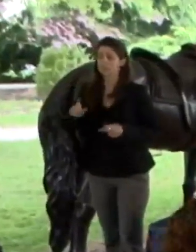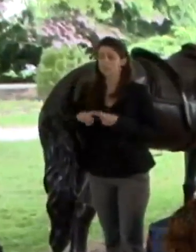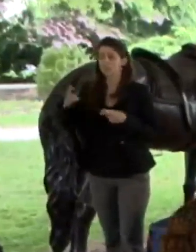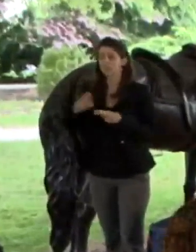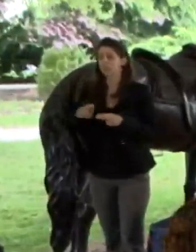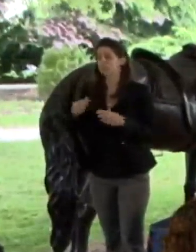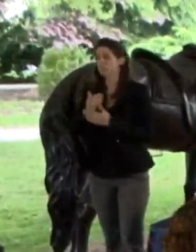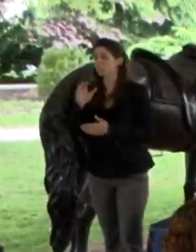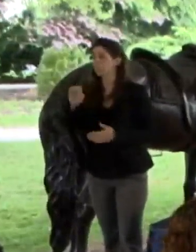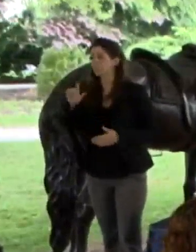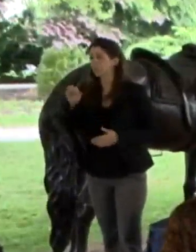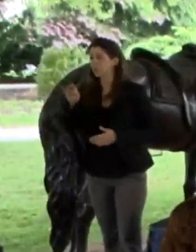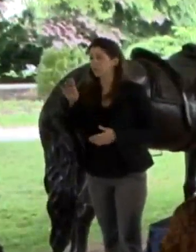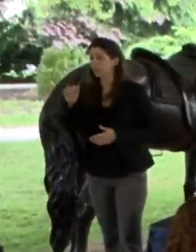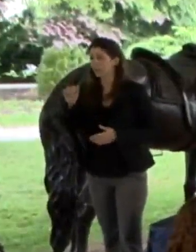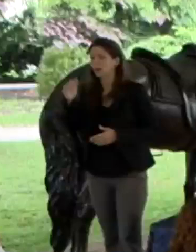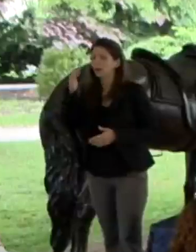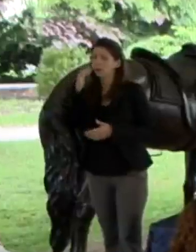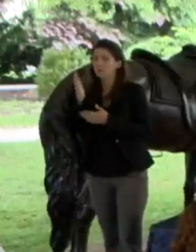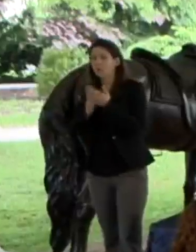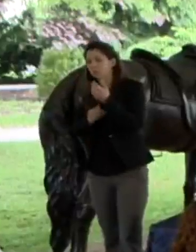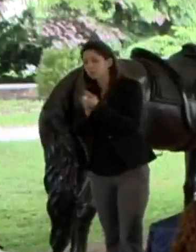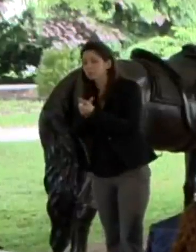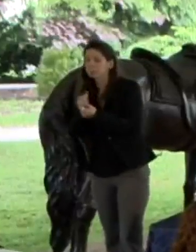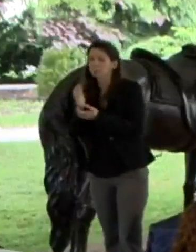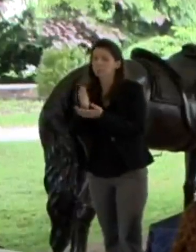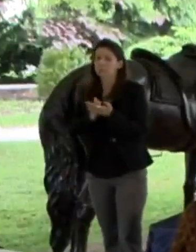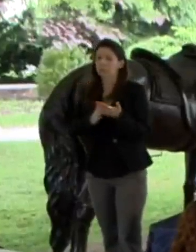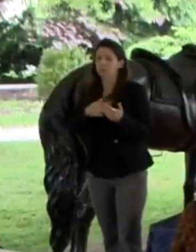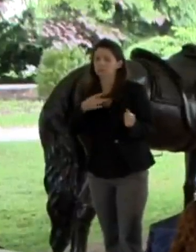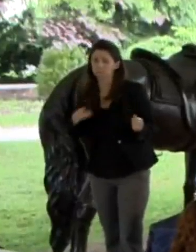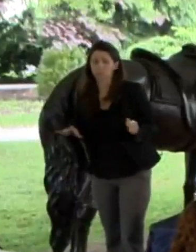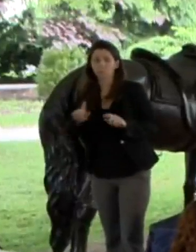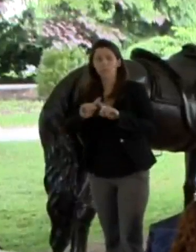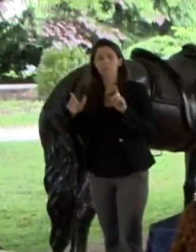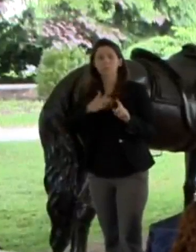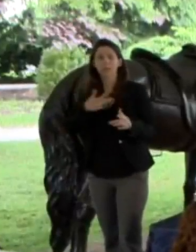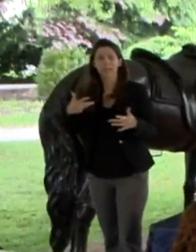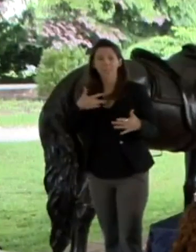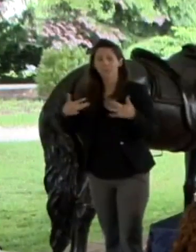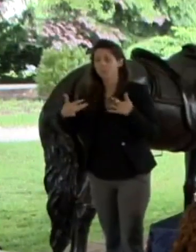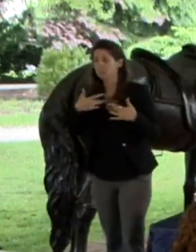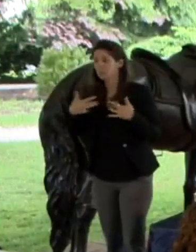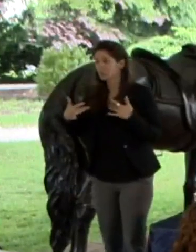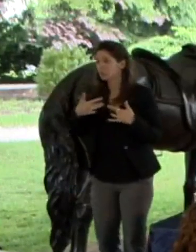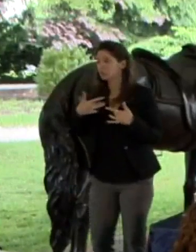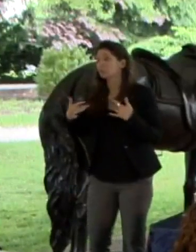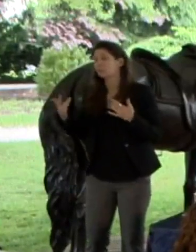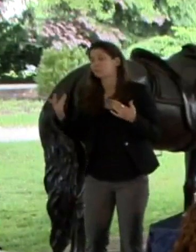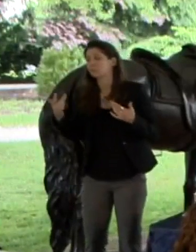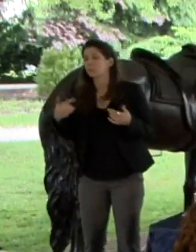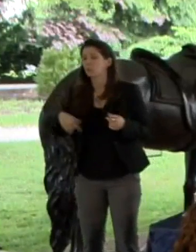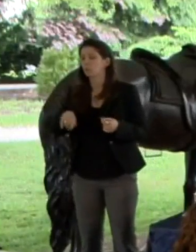LIVE IN WARD 7 EAST OF THE RIVER, AND I WOULD LIKE TO JUST MAKE KNOWN MY STRONG OBJECTION